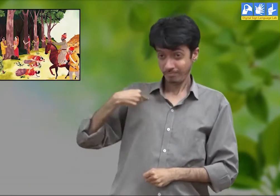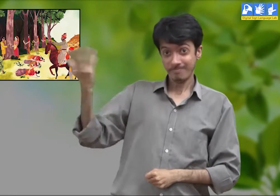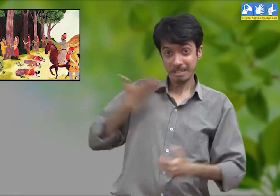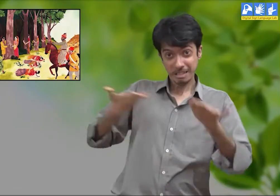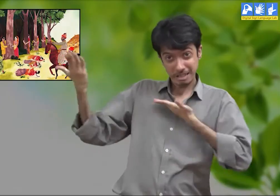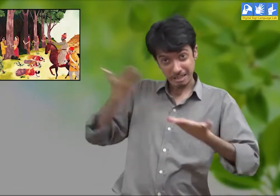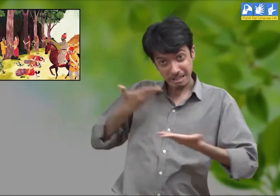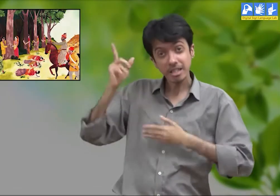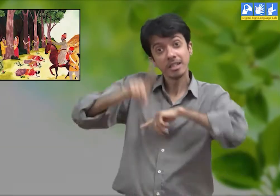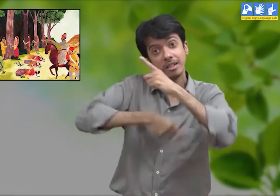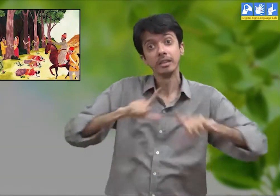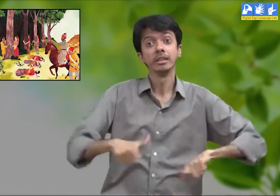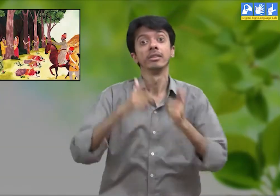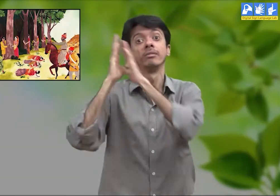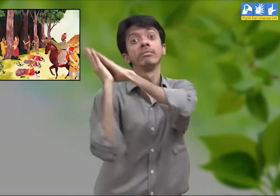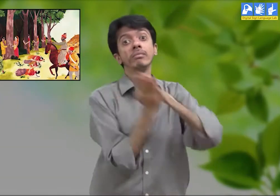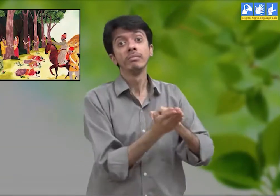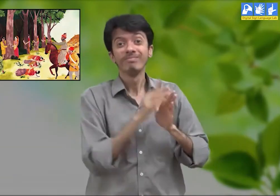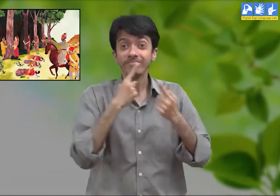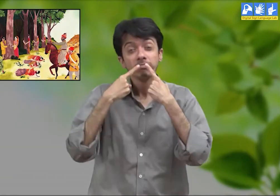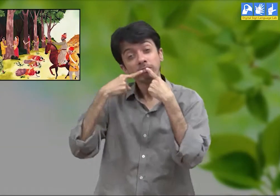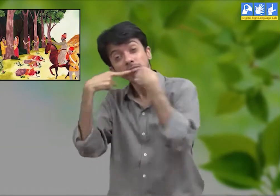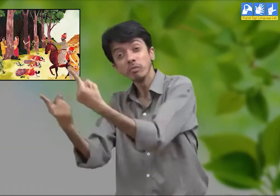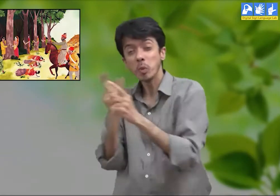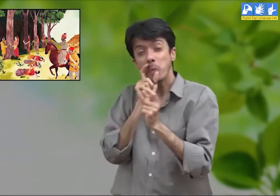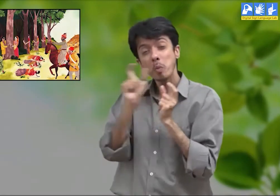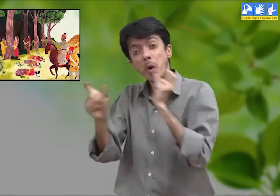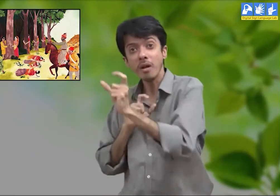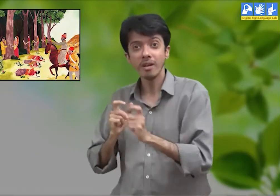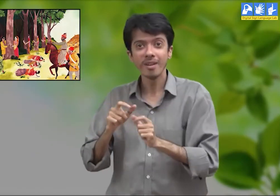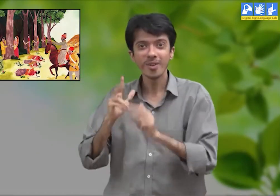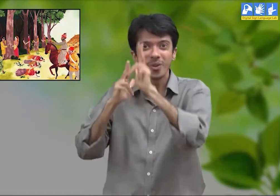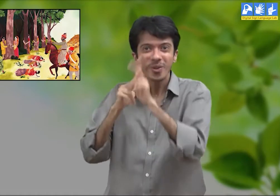The villagers said to the soldiers that they have to kill them before cutting the trees.